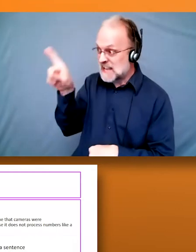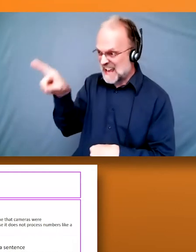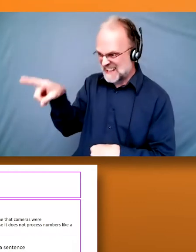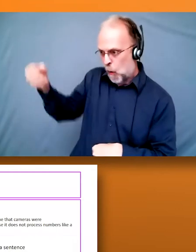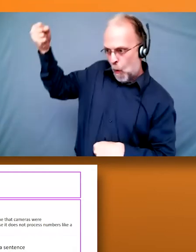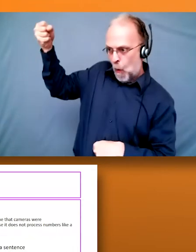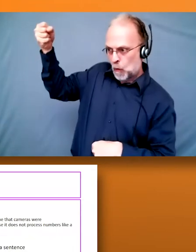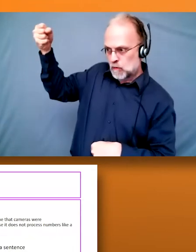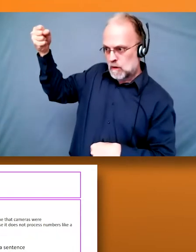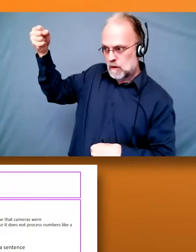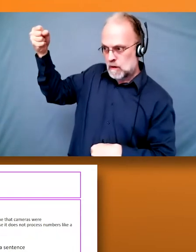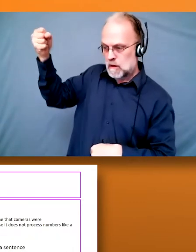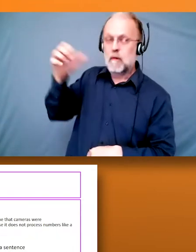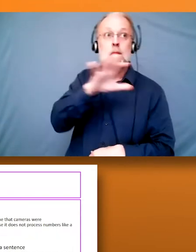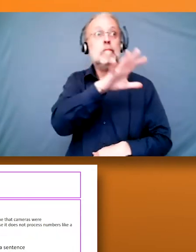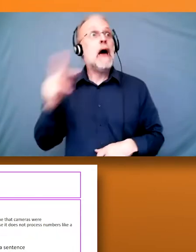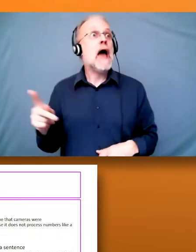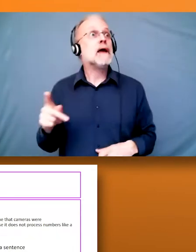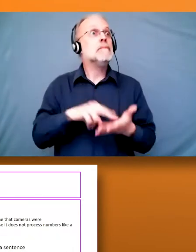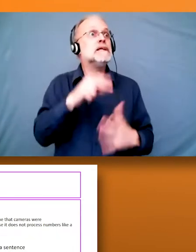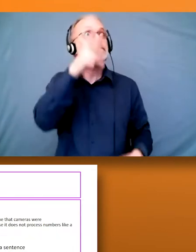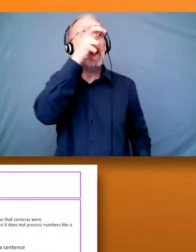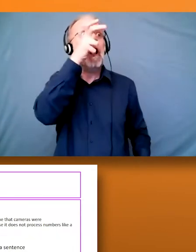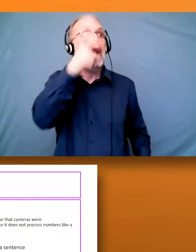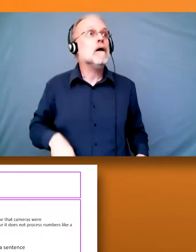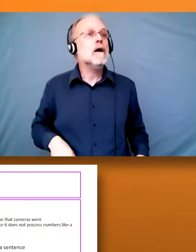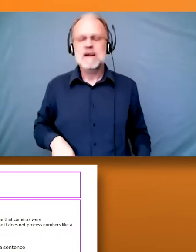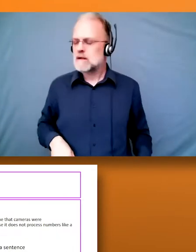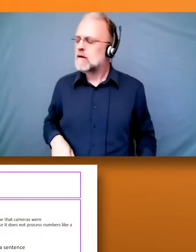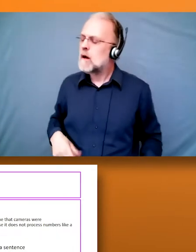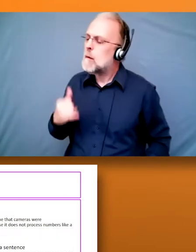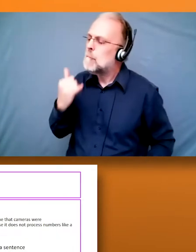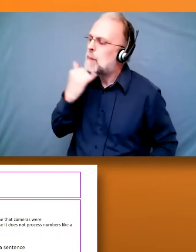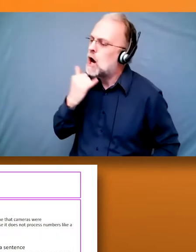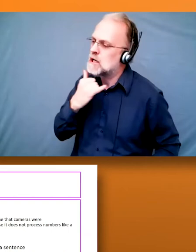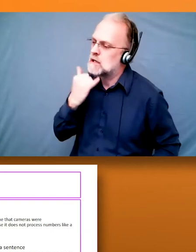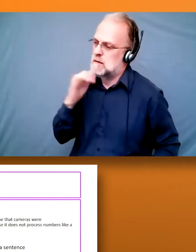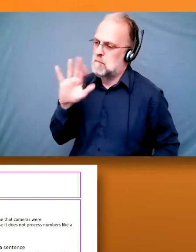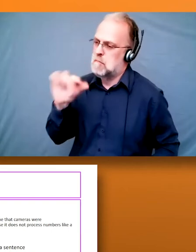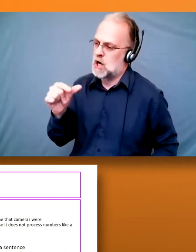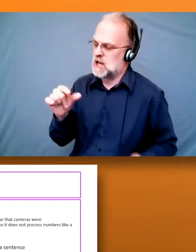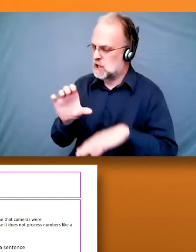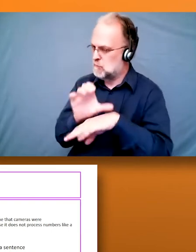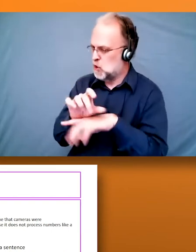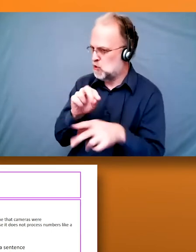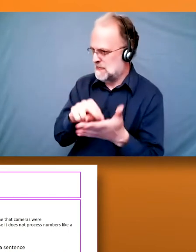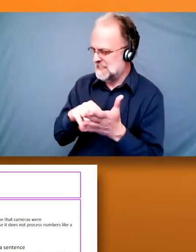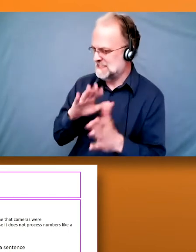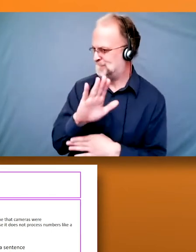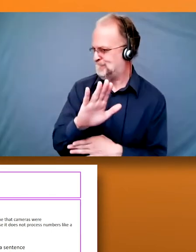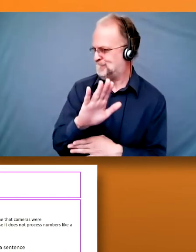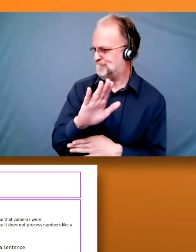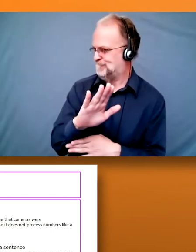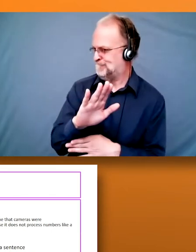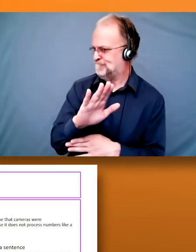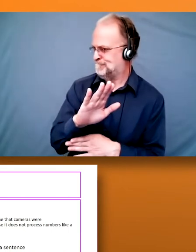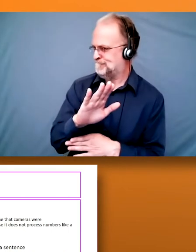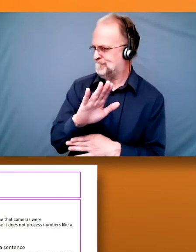So they can take that word, bug, and not go straight back to their picture in their head of an insect. When we're talking about computers, it means this other thing.